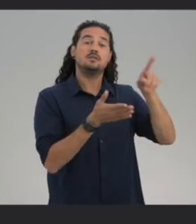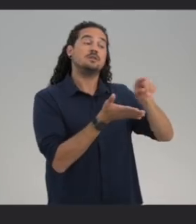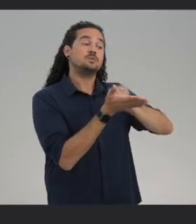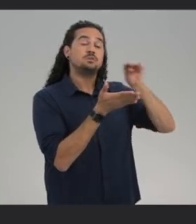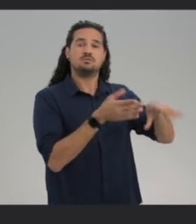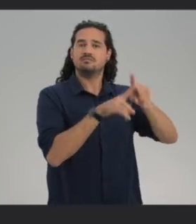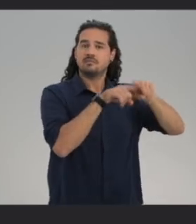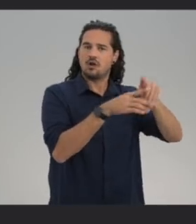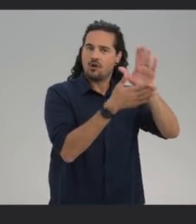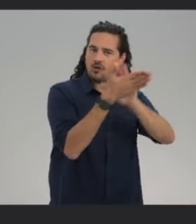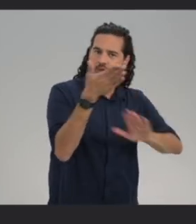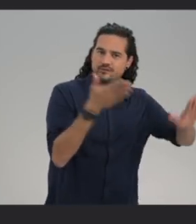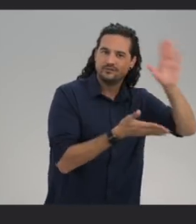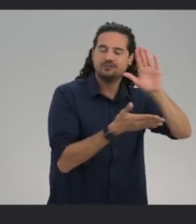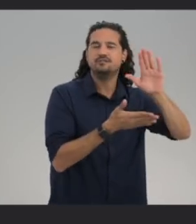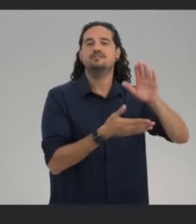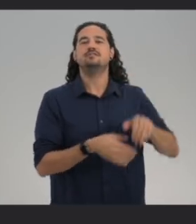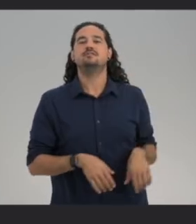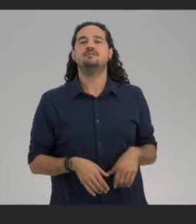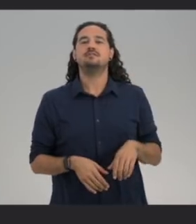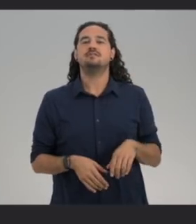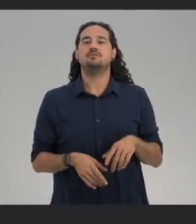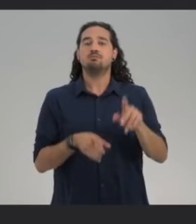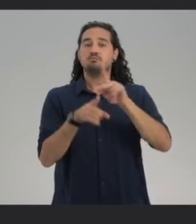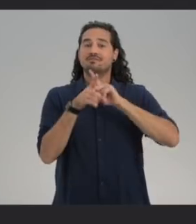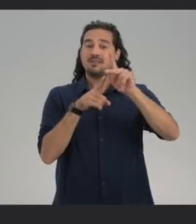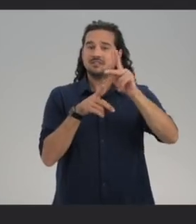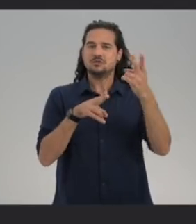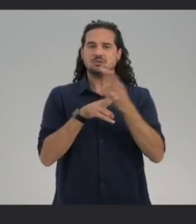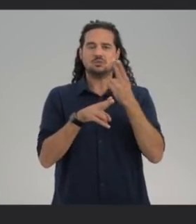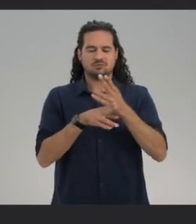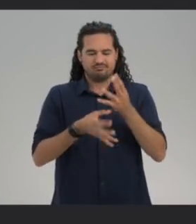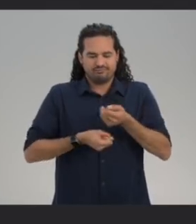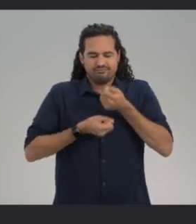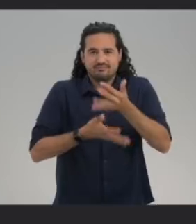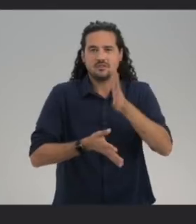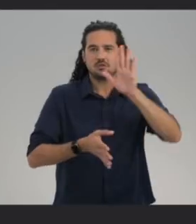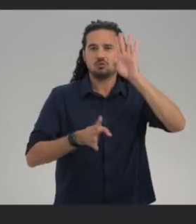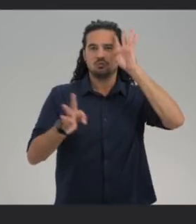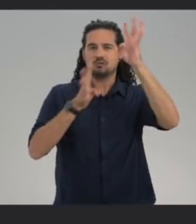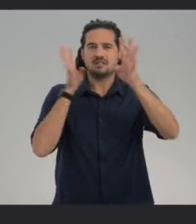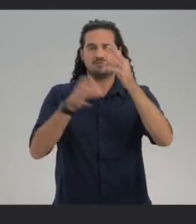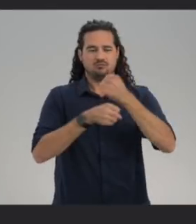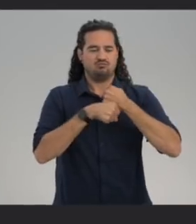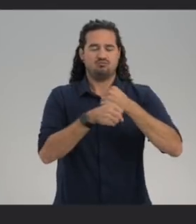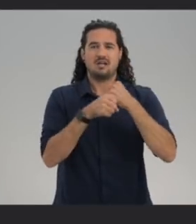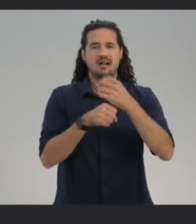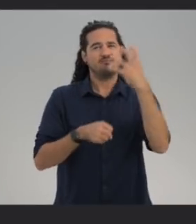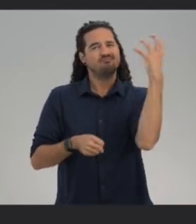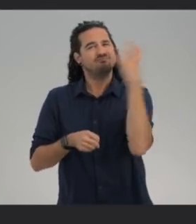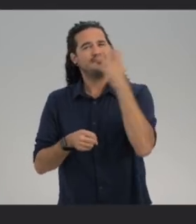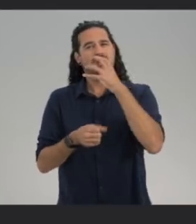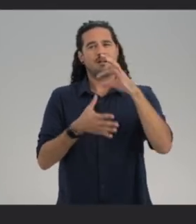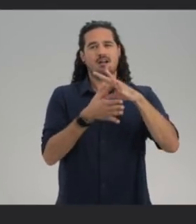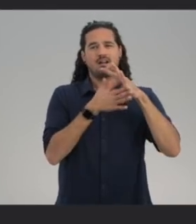Students rely on it to get them through college. And pros use it to channel their creativity and produce awe-inspiring work.